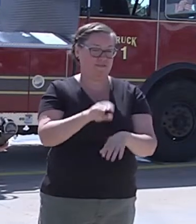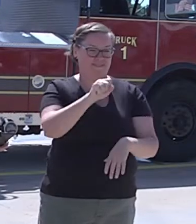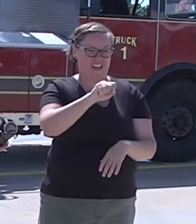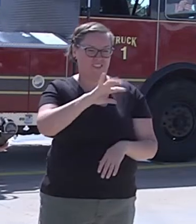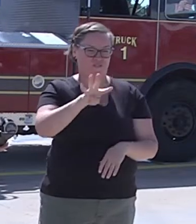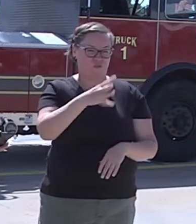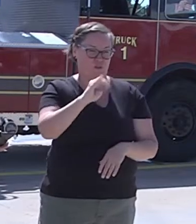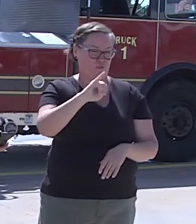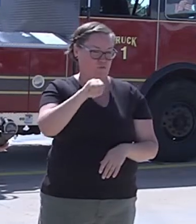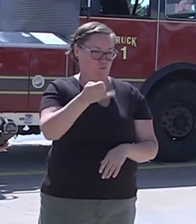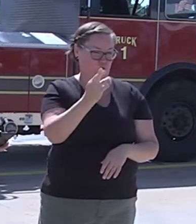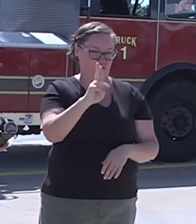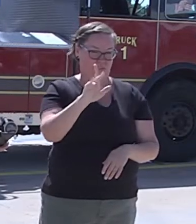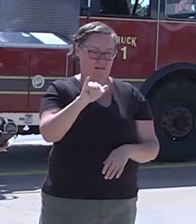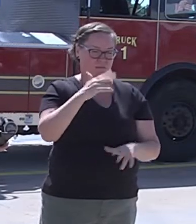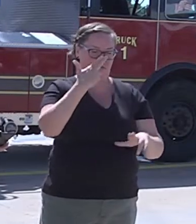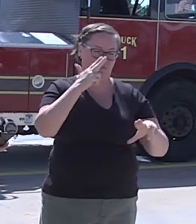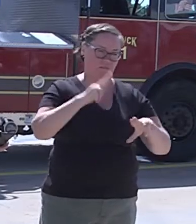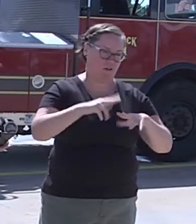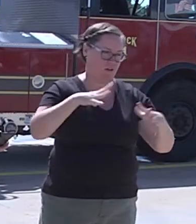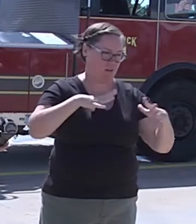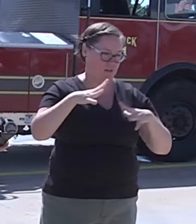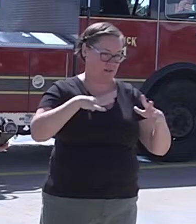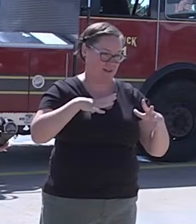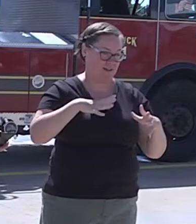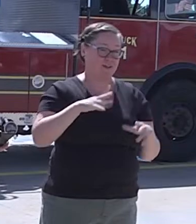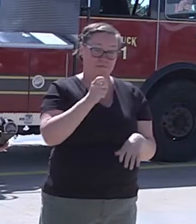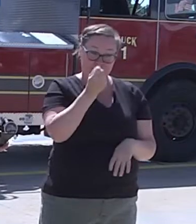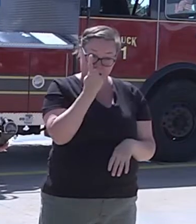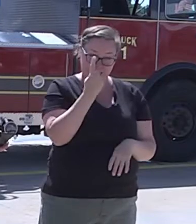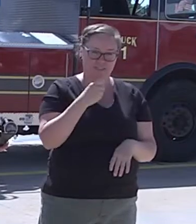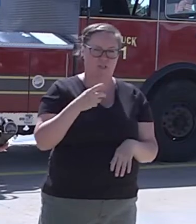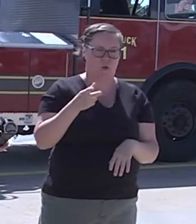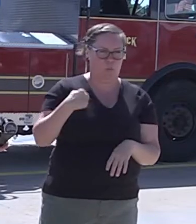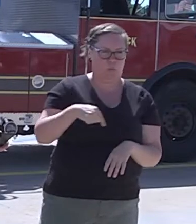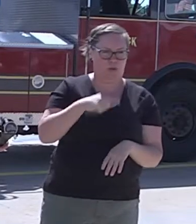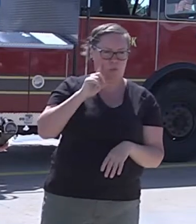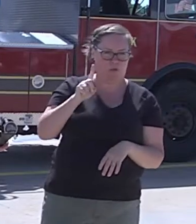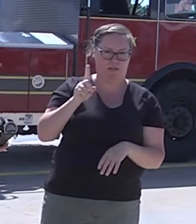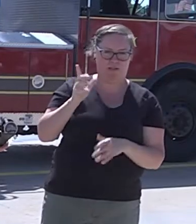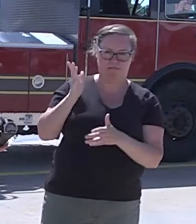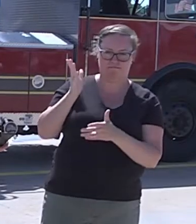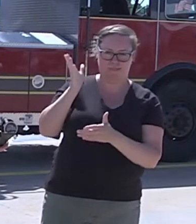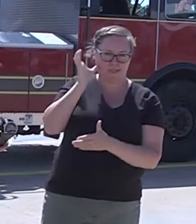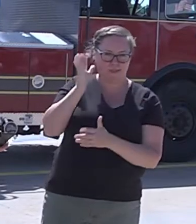as we are about to hear from wiah fire departments Jose oades he would like to